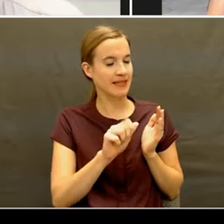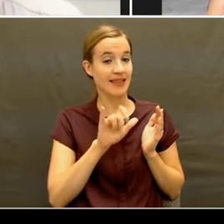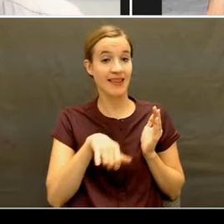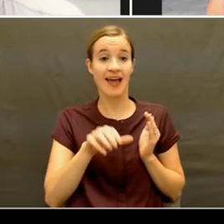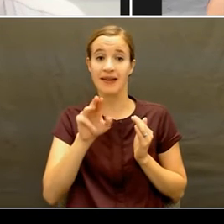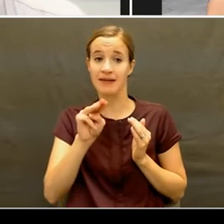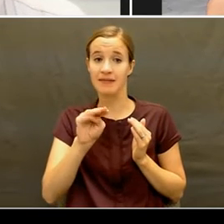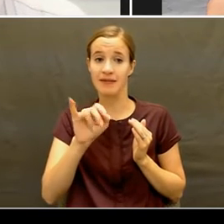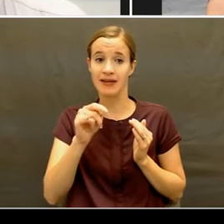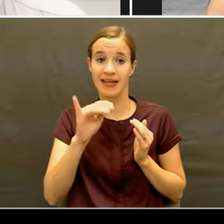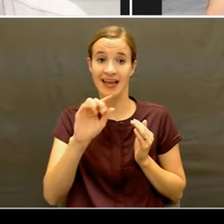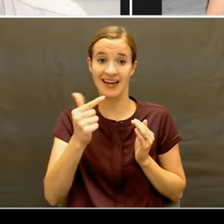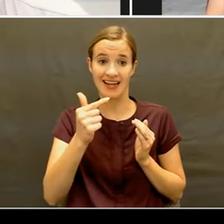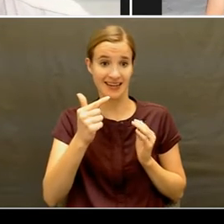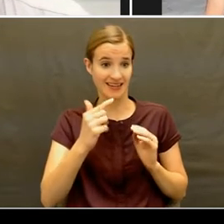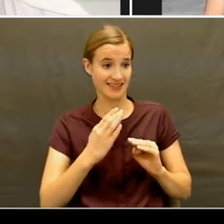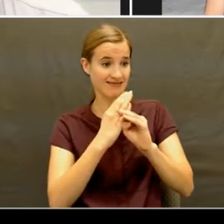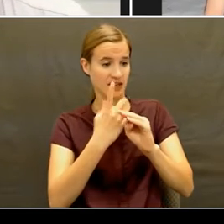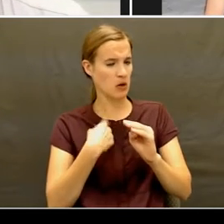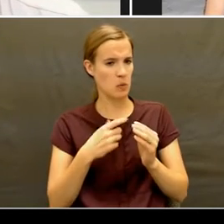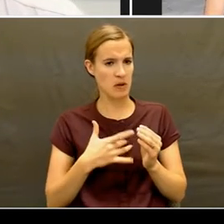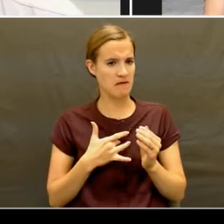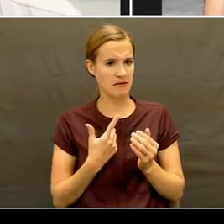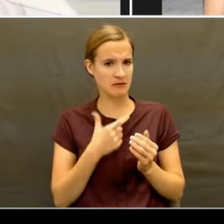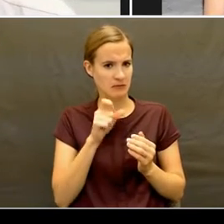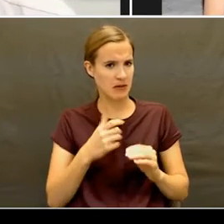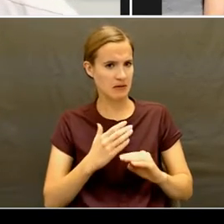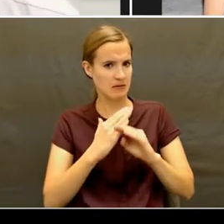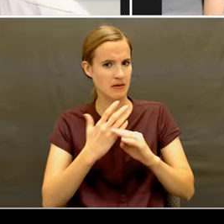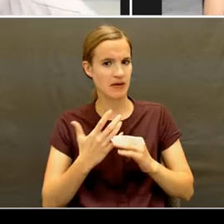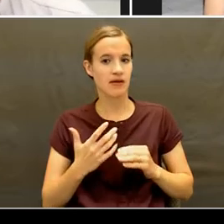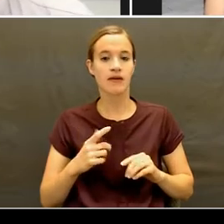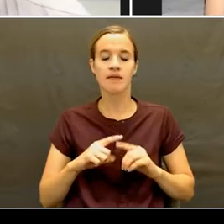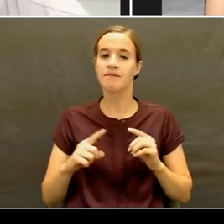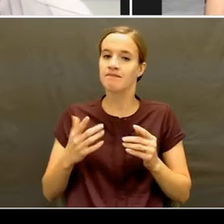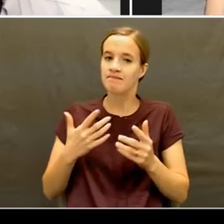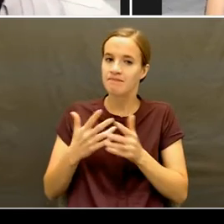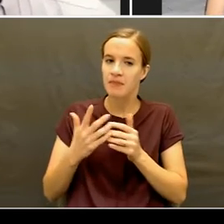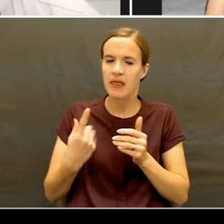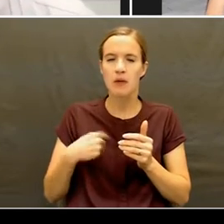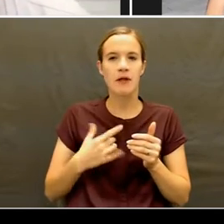about that we, we felt it was worth opening up the Americans with Disabilities Act again to try to